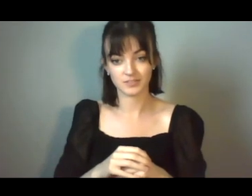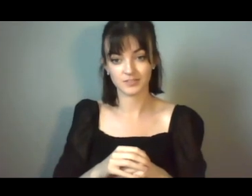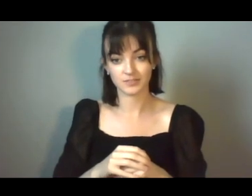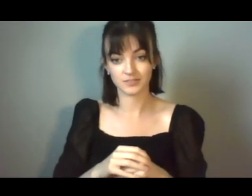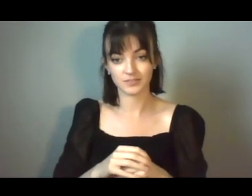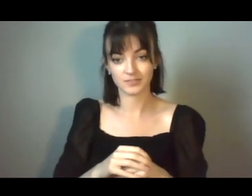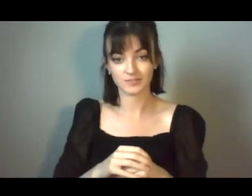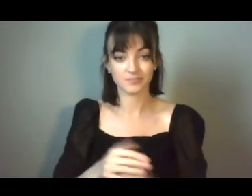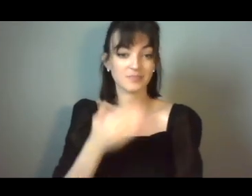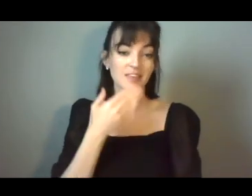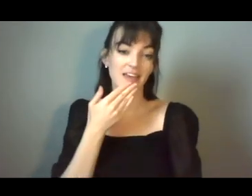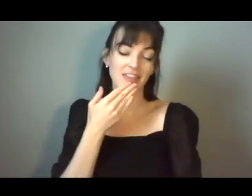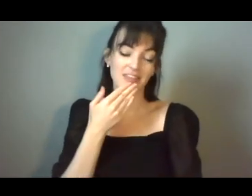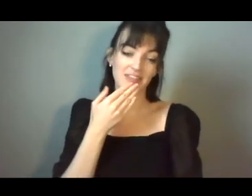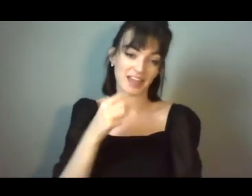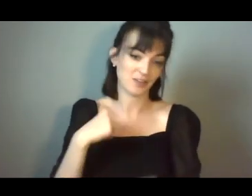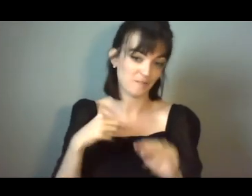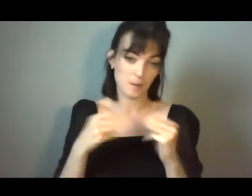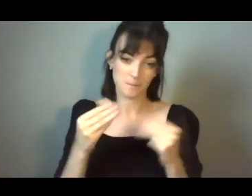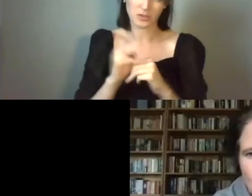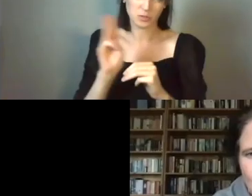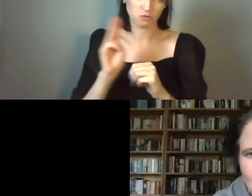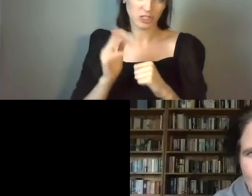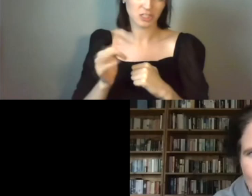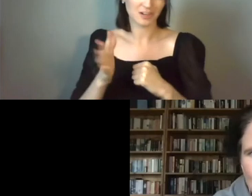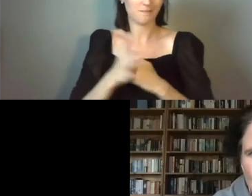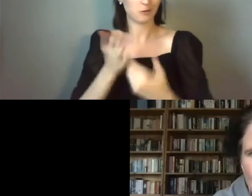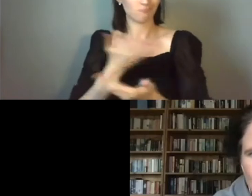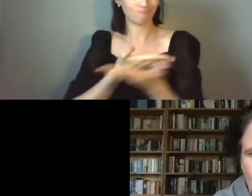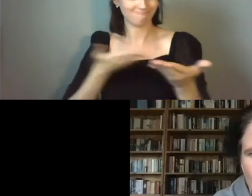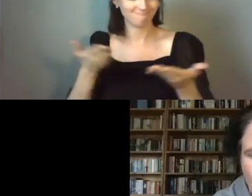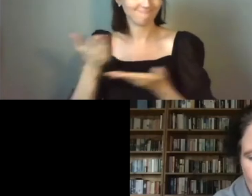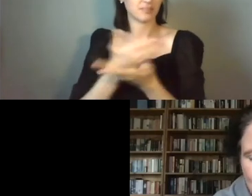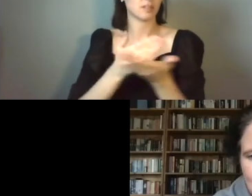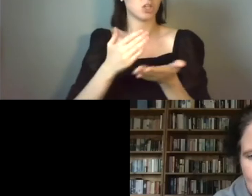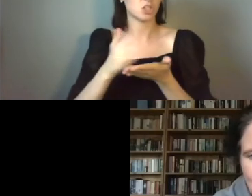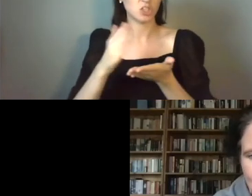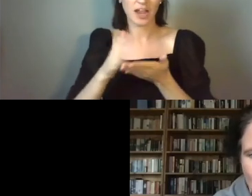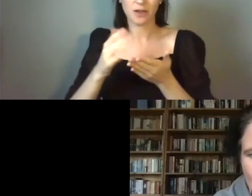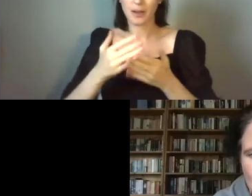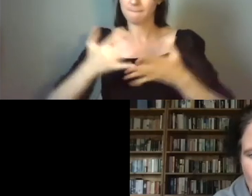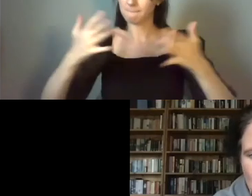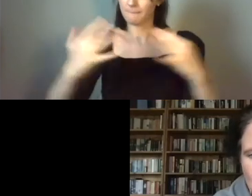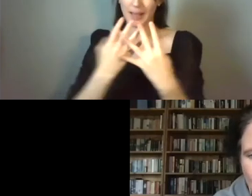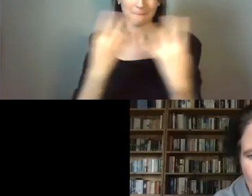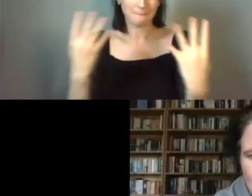Thank you very much Patricia for so ably chairing such a large panel and with so many complex